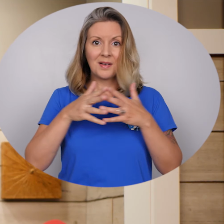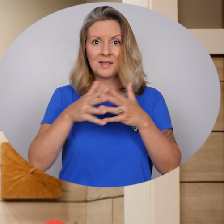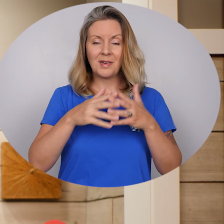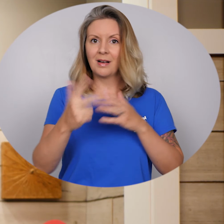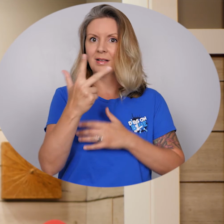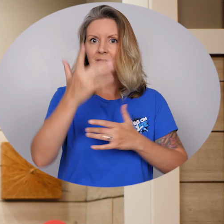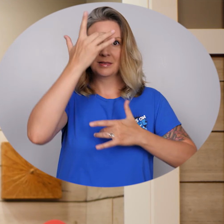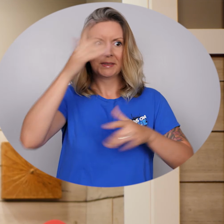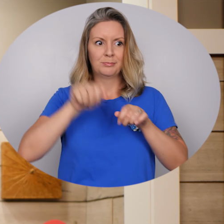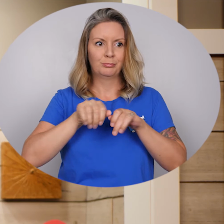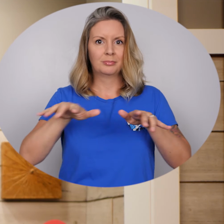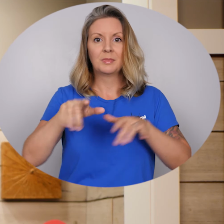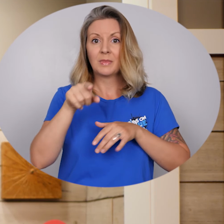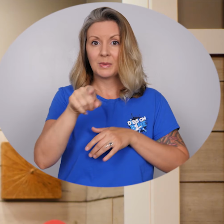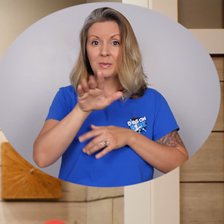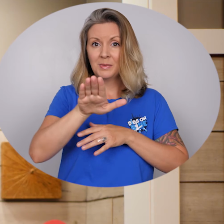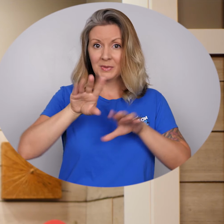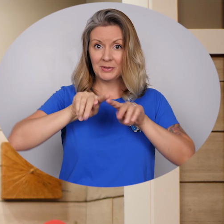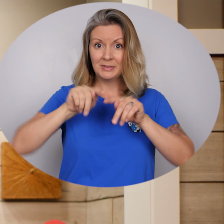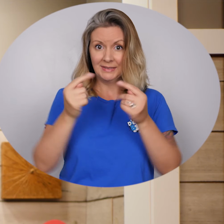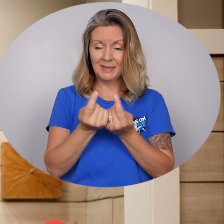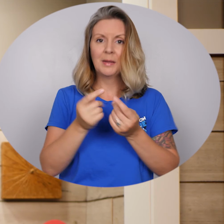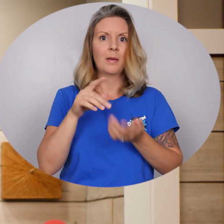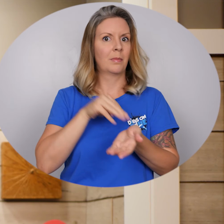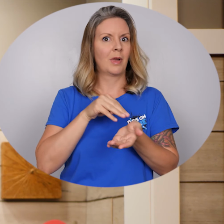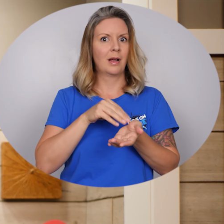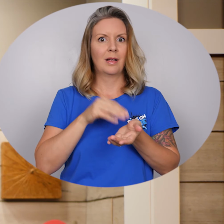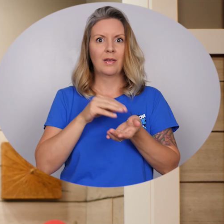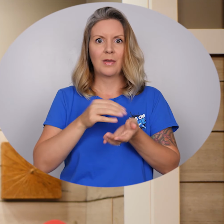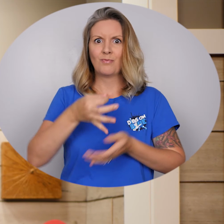threaten the continent of North America, and you and your team of medical experts are the